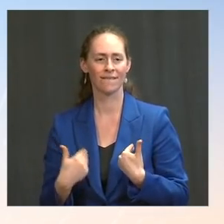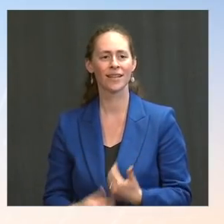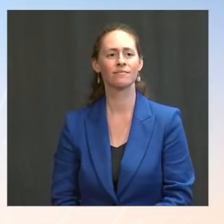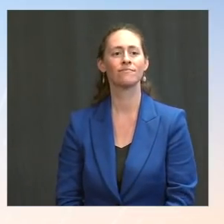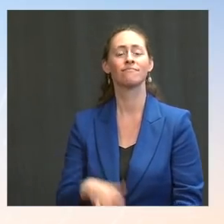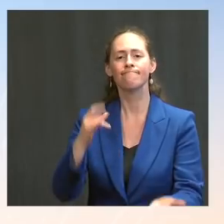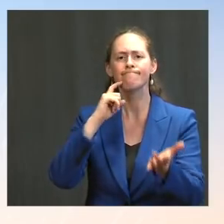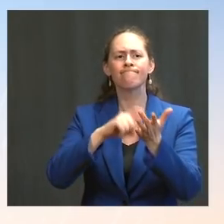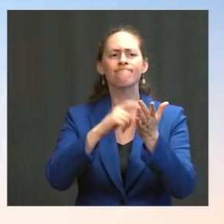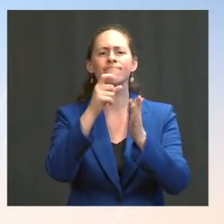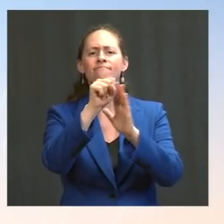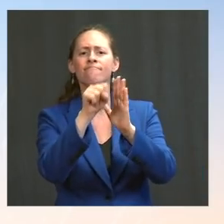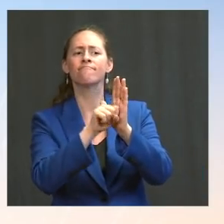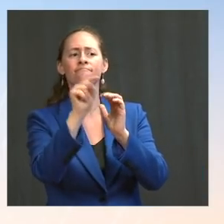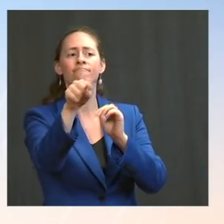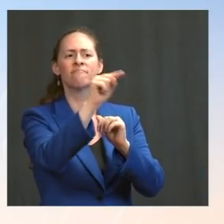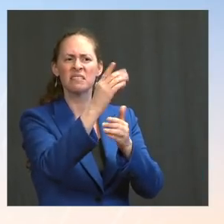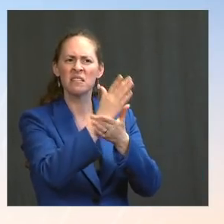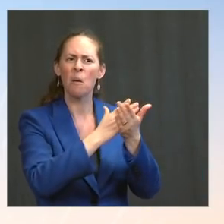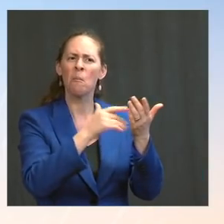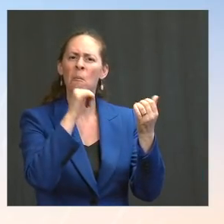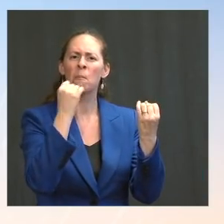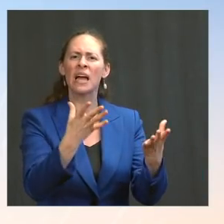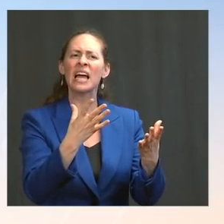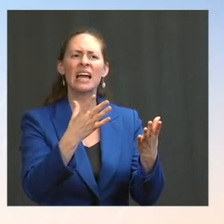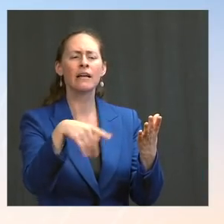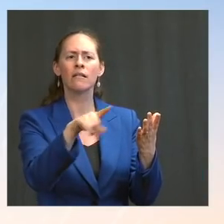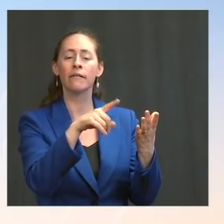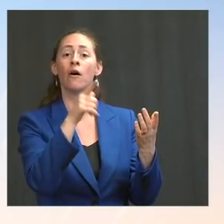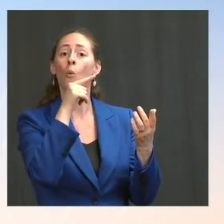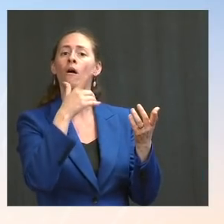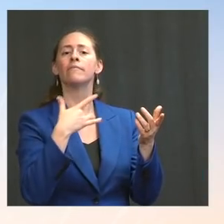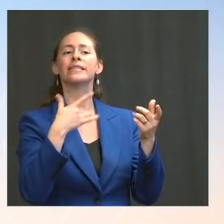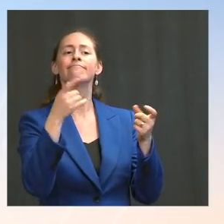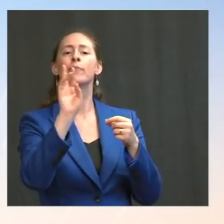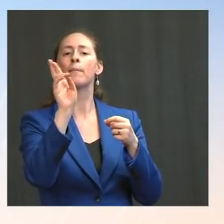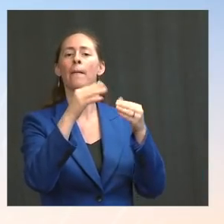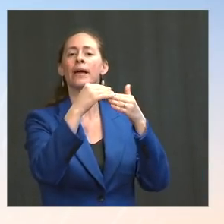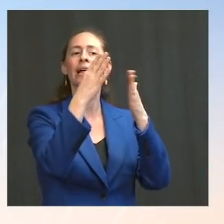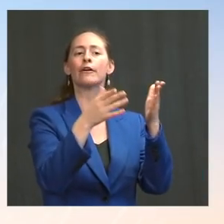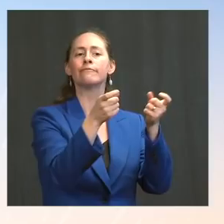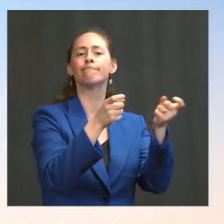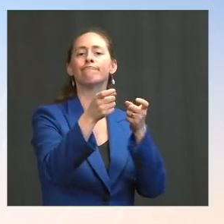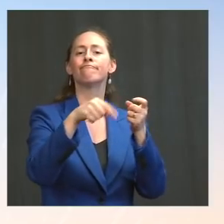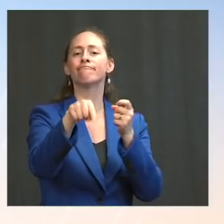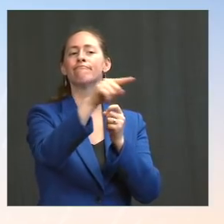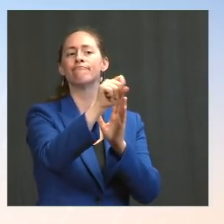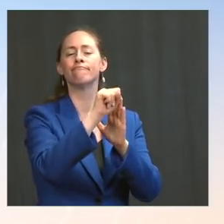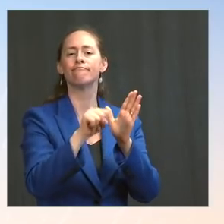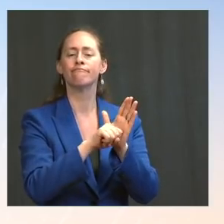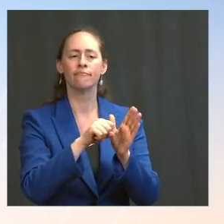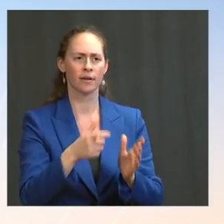are governed by Republicans right now. What risk does the White House believe those pockets of noncompliance